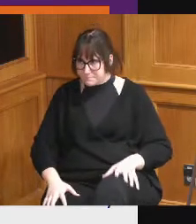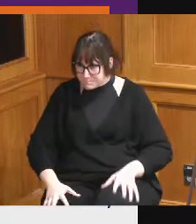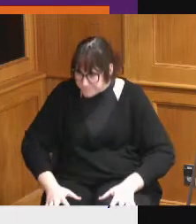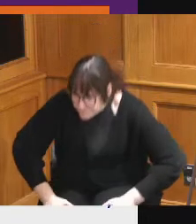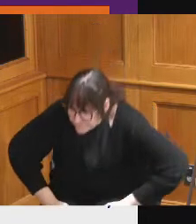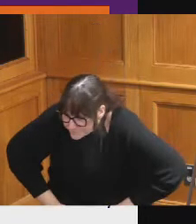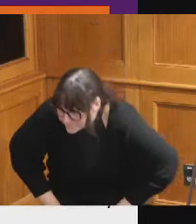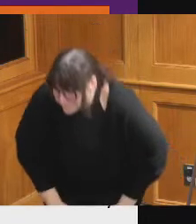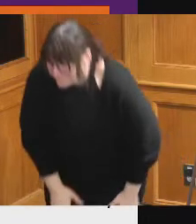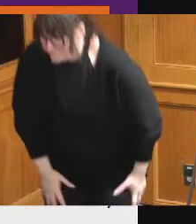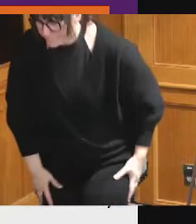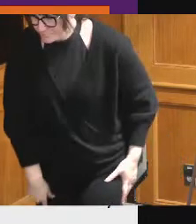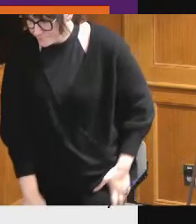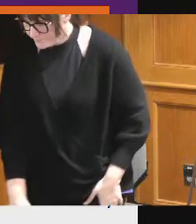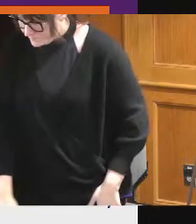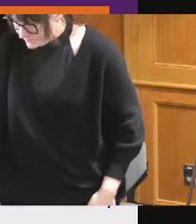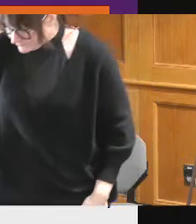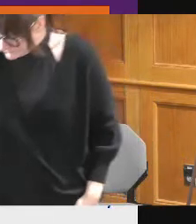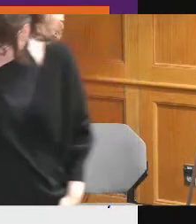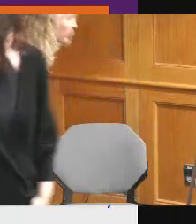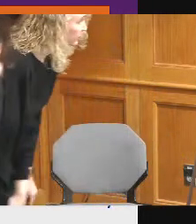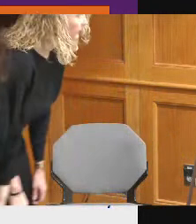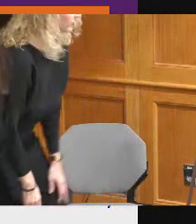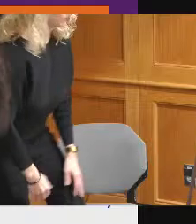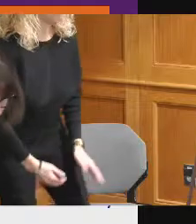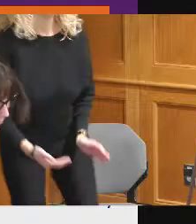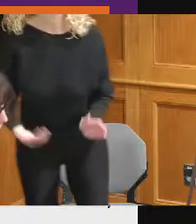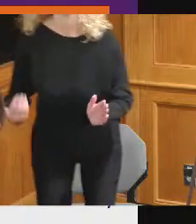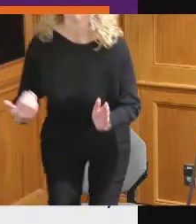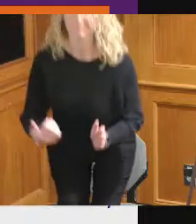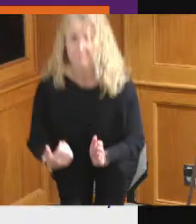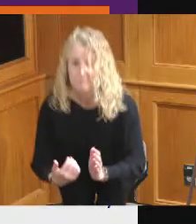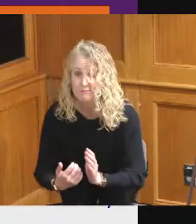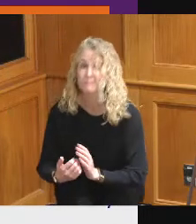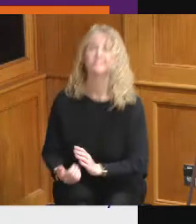the federal level but when I when I participate in conversations around the country you know